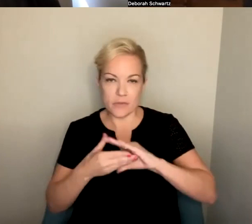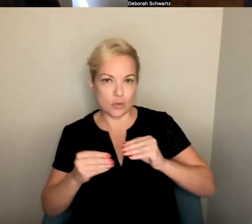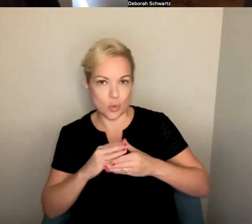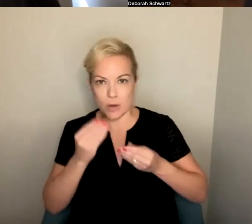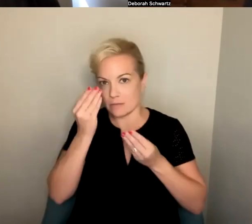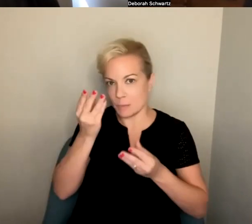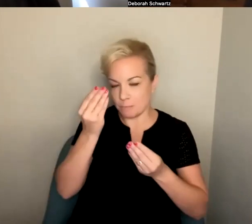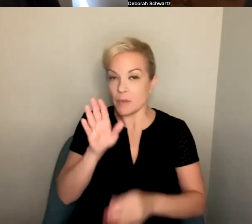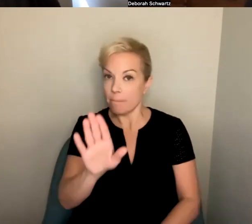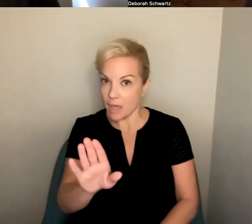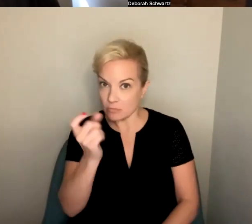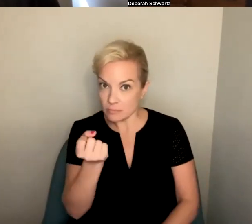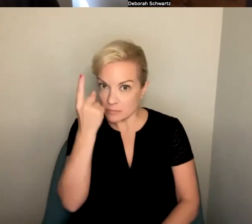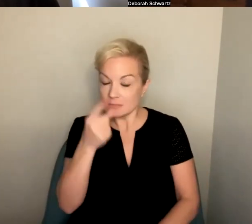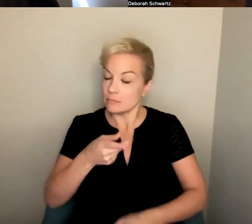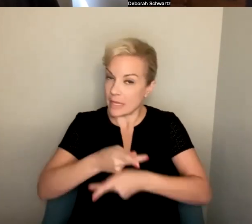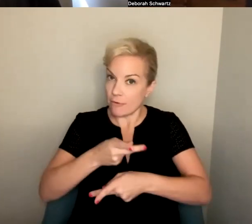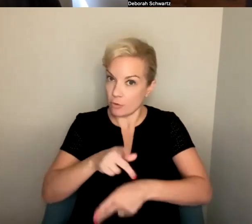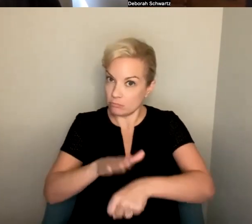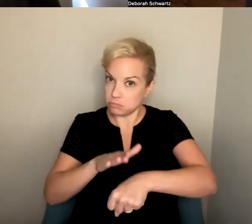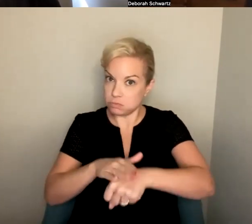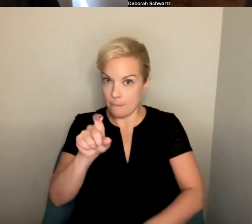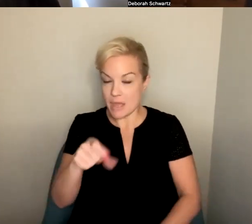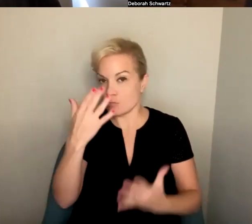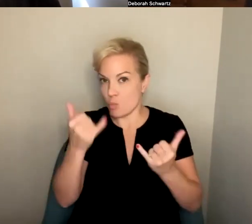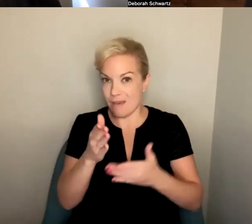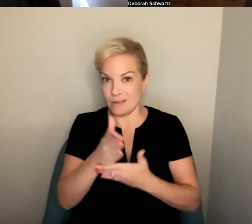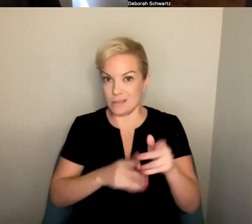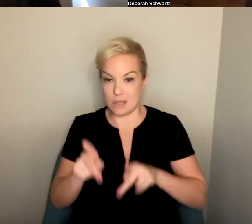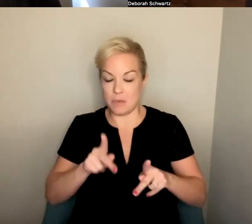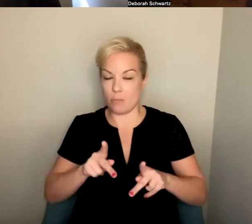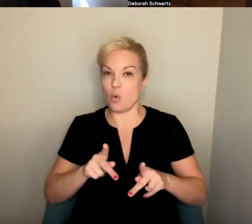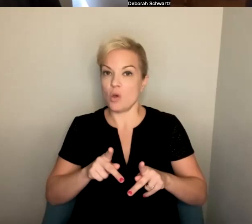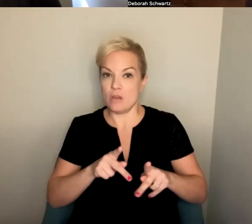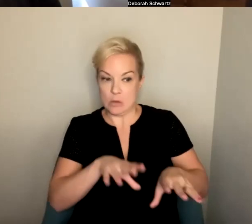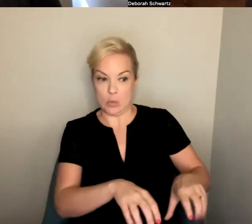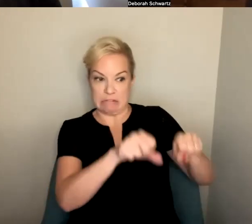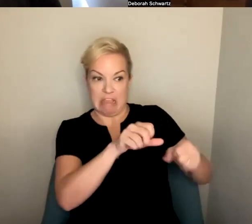have to be careful because some people come in and and change it to their own needs and